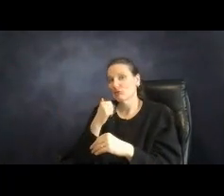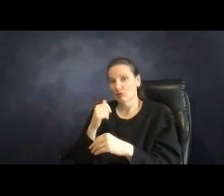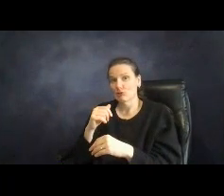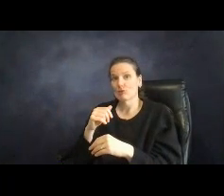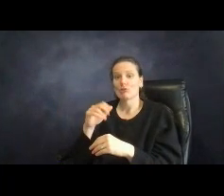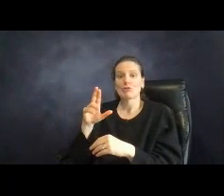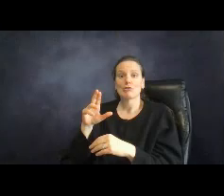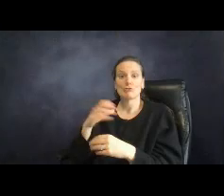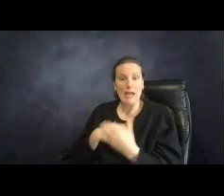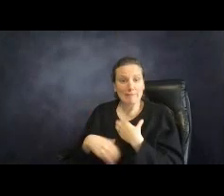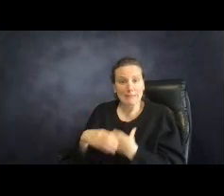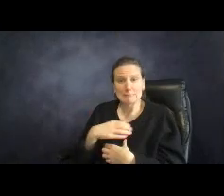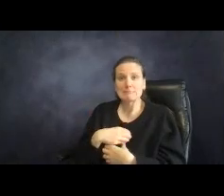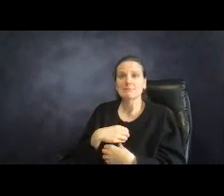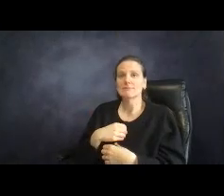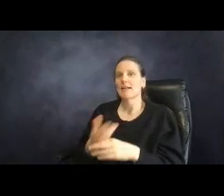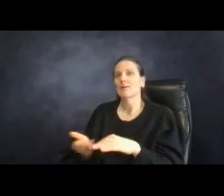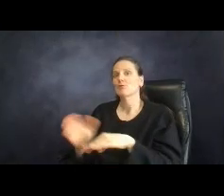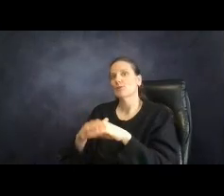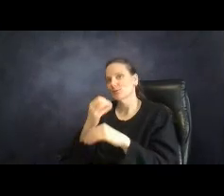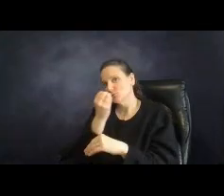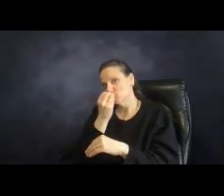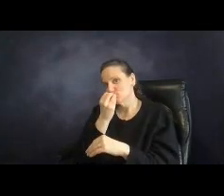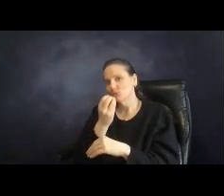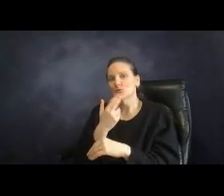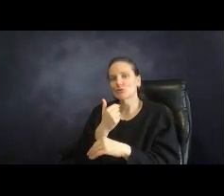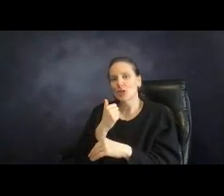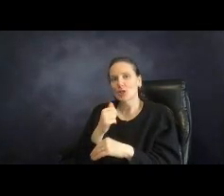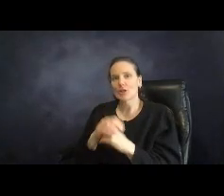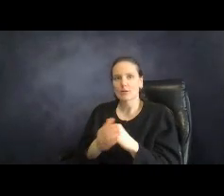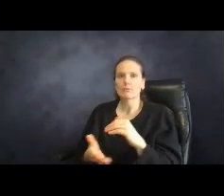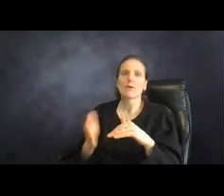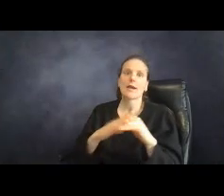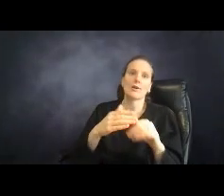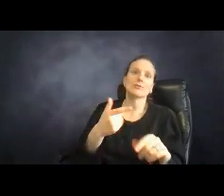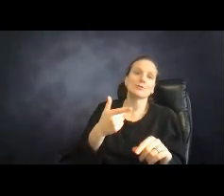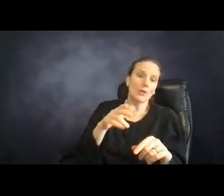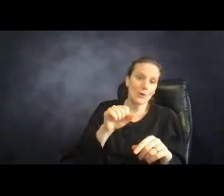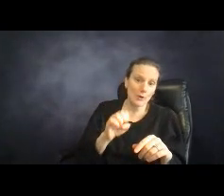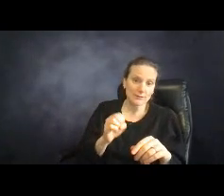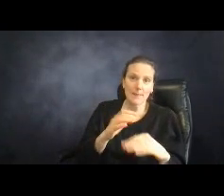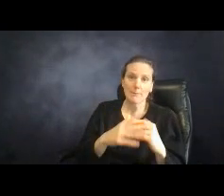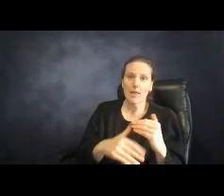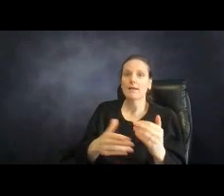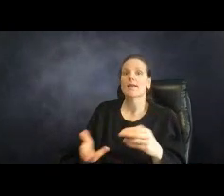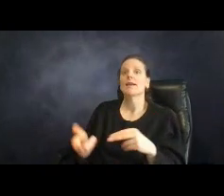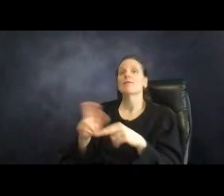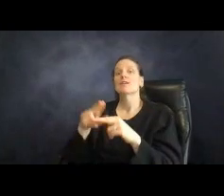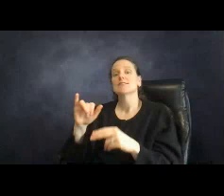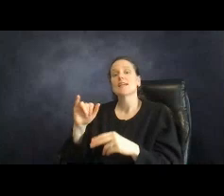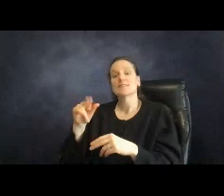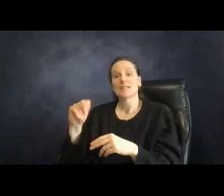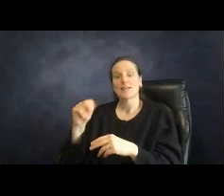increased sugar consumption. That ra raises glucose in the blood, then you have increased insulin to try to get the sugar into the cell.